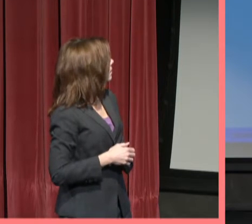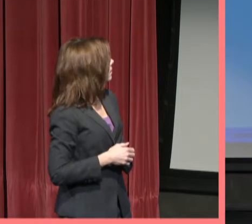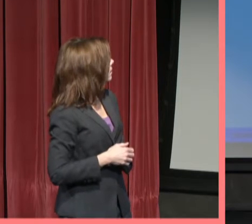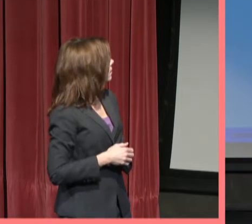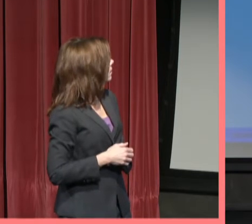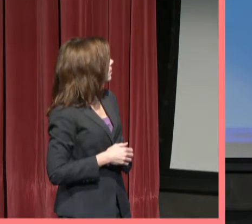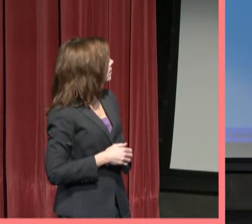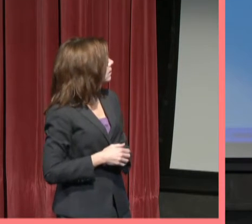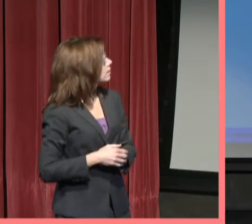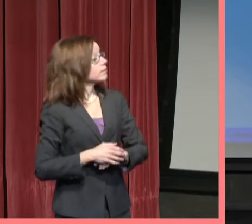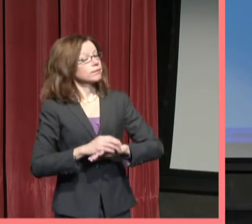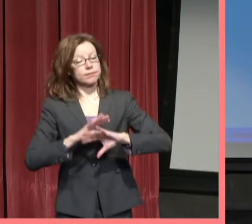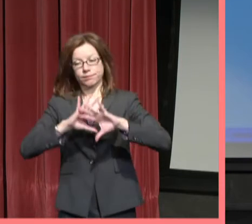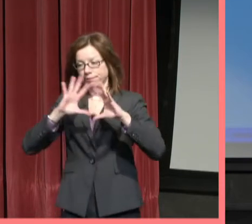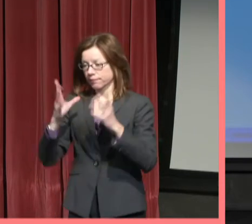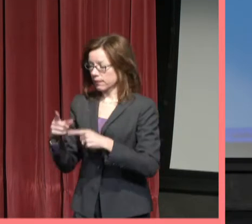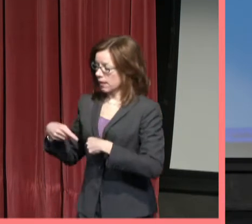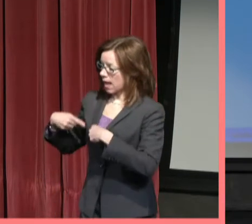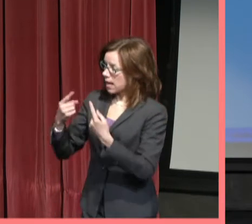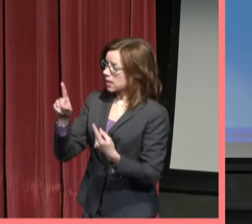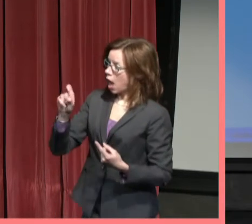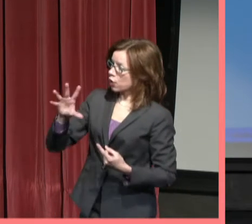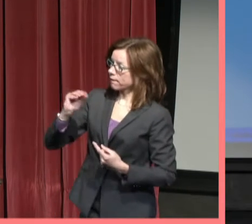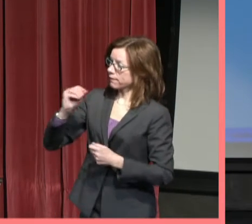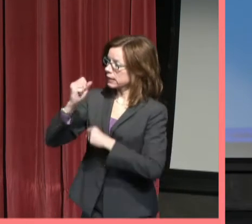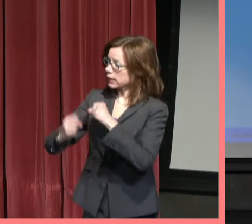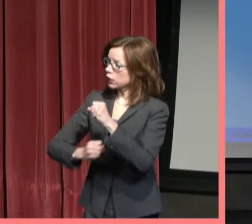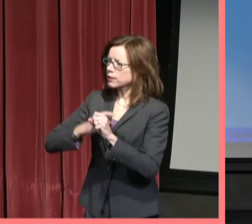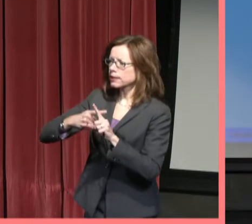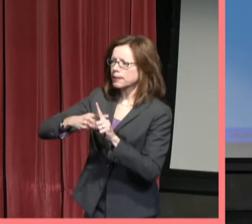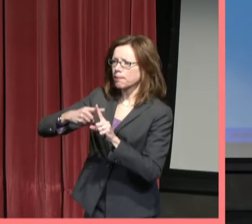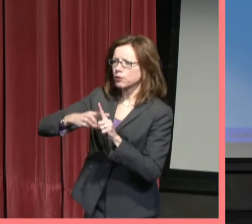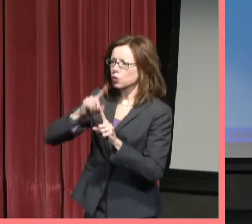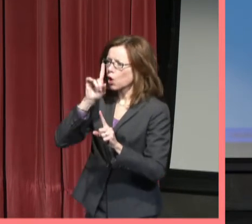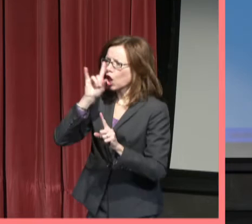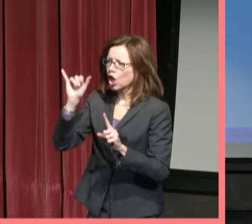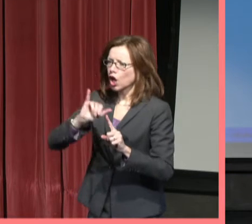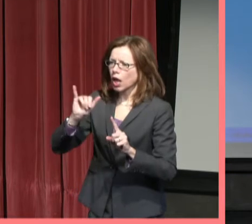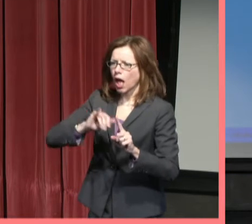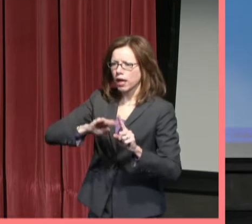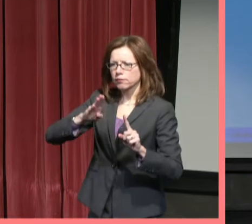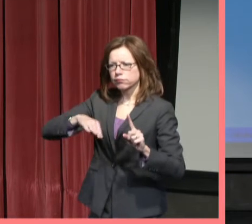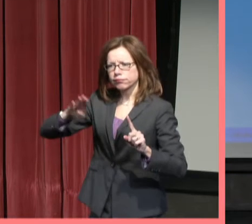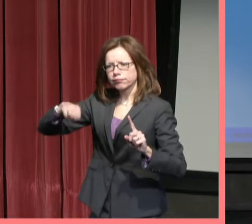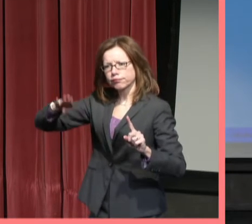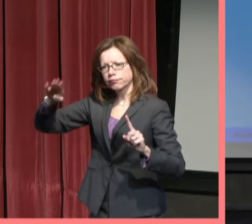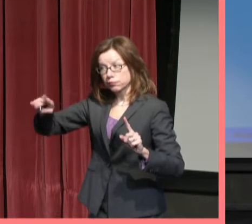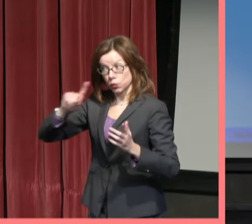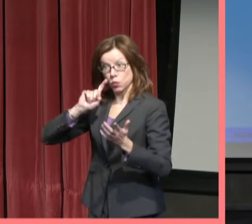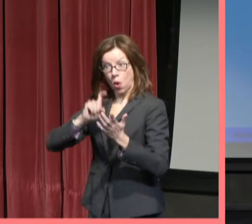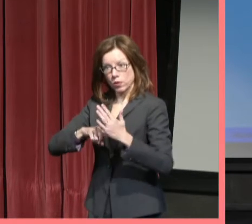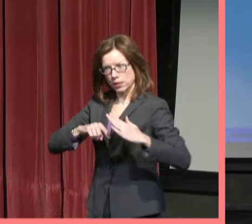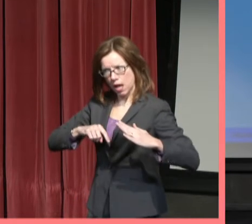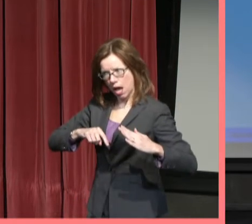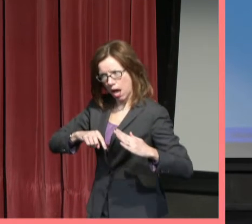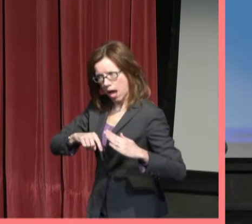from the last 150 years and it shows a clear upward trend.